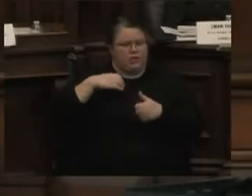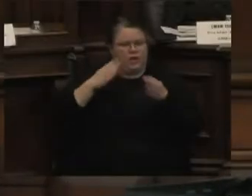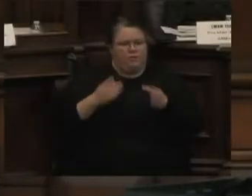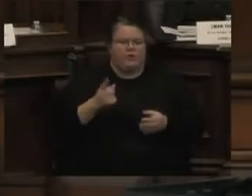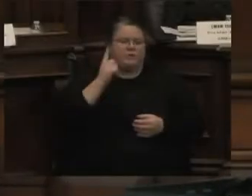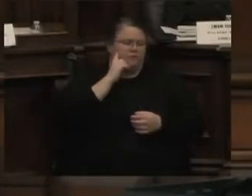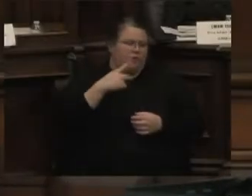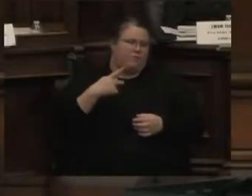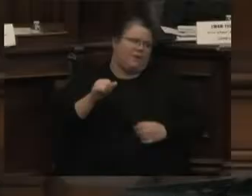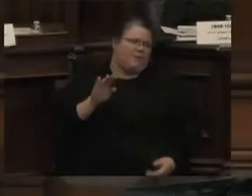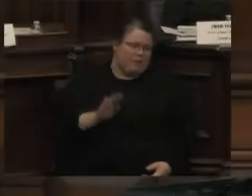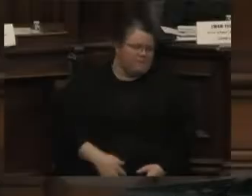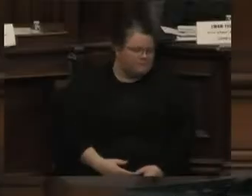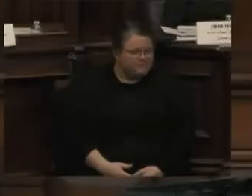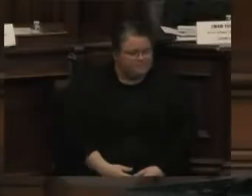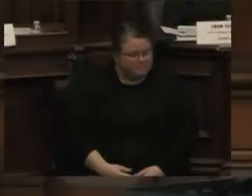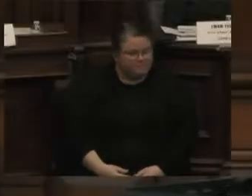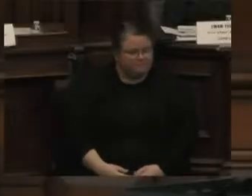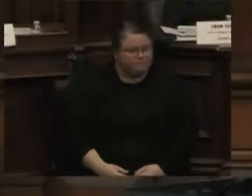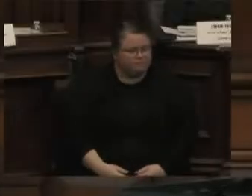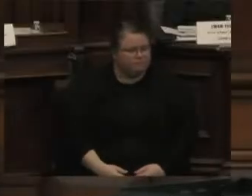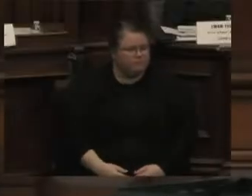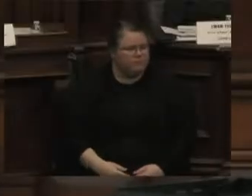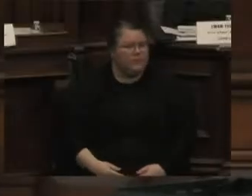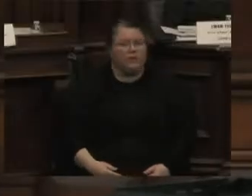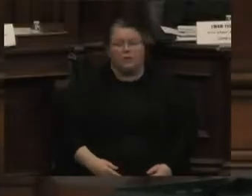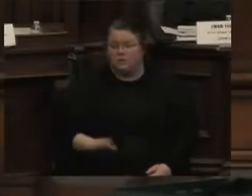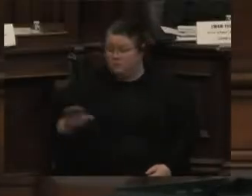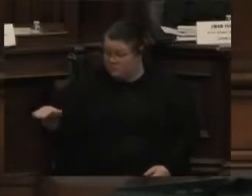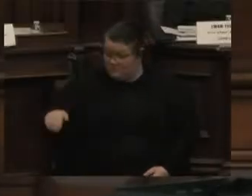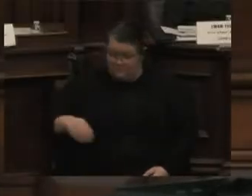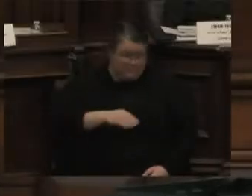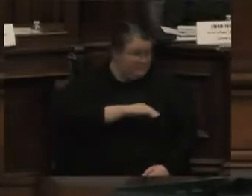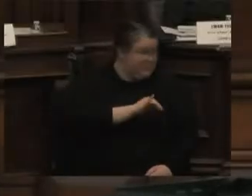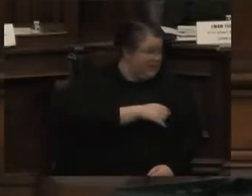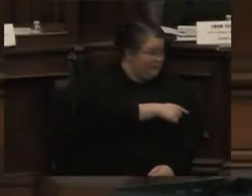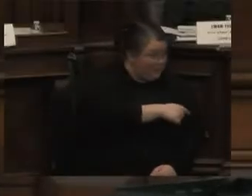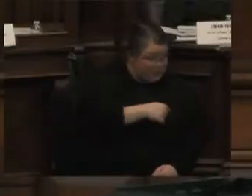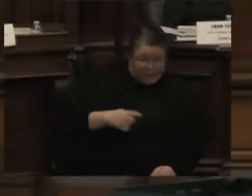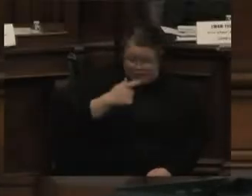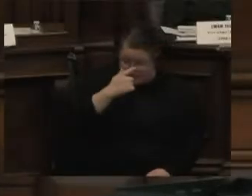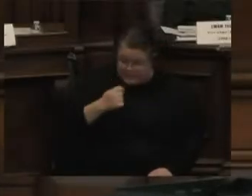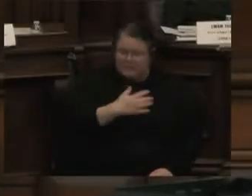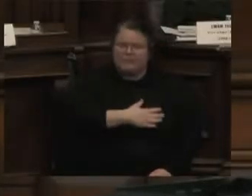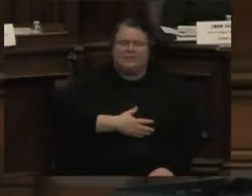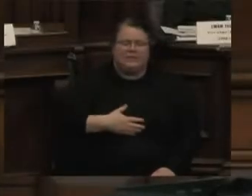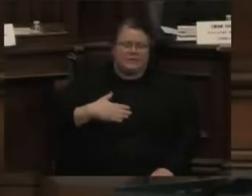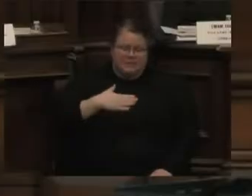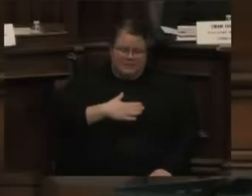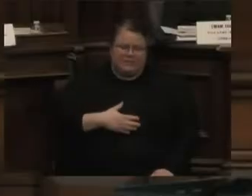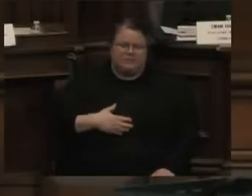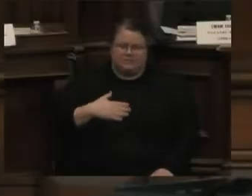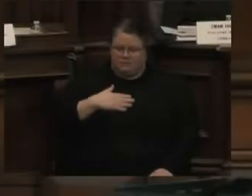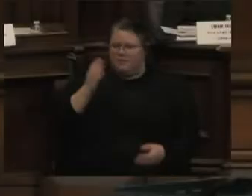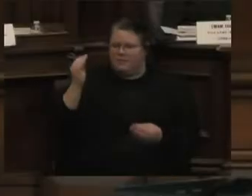selecting a new board, a new board chair for the for Police